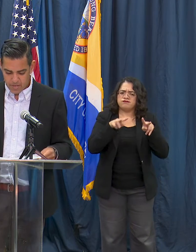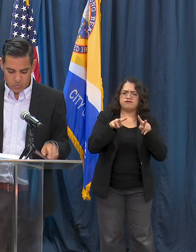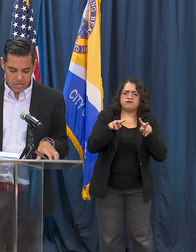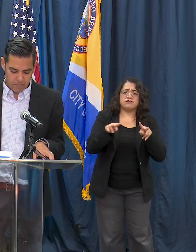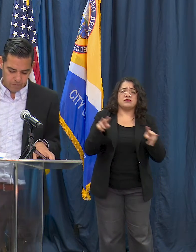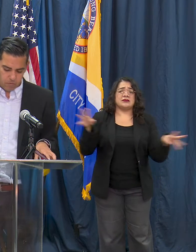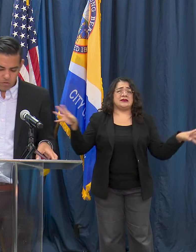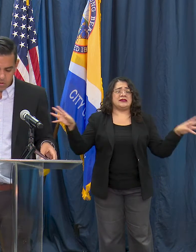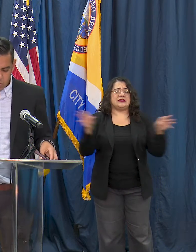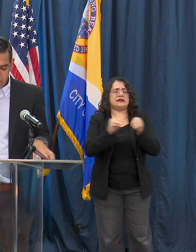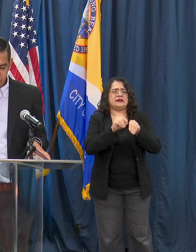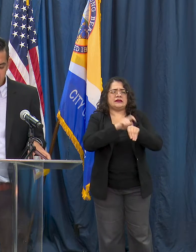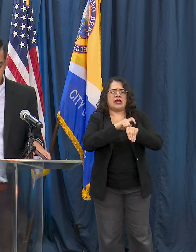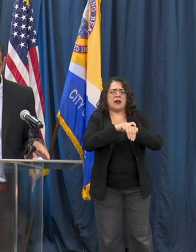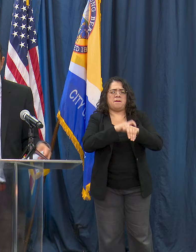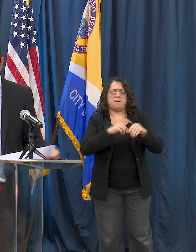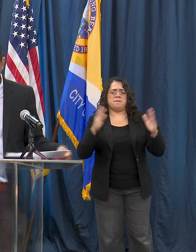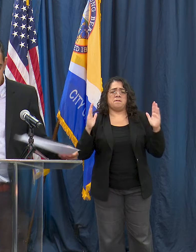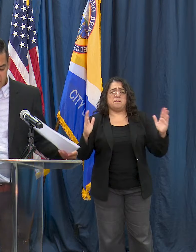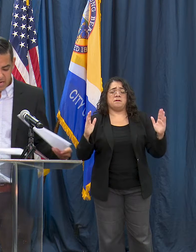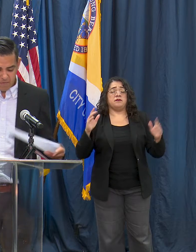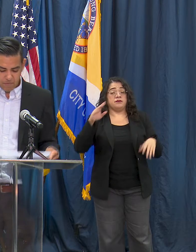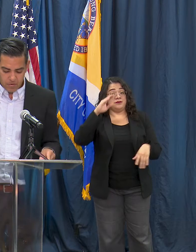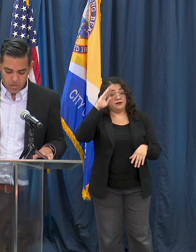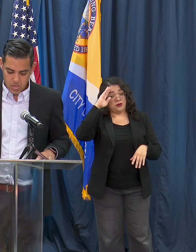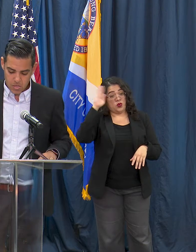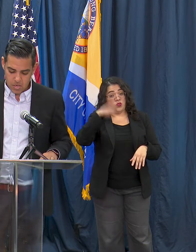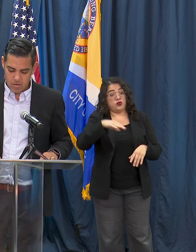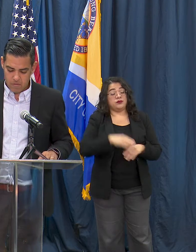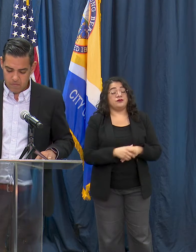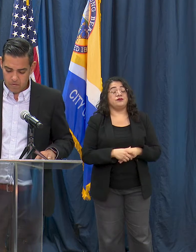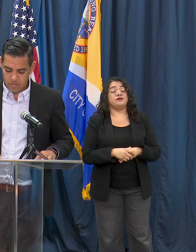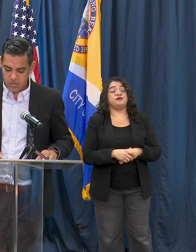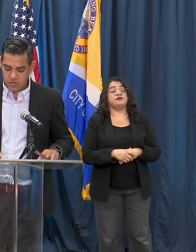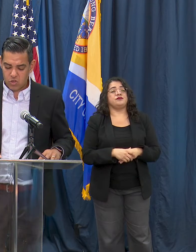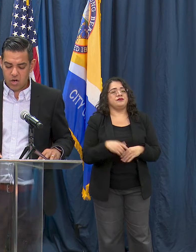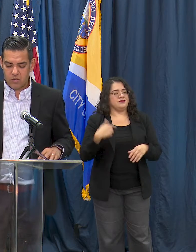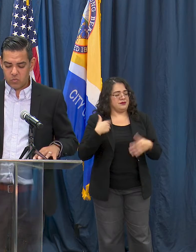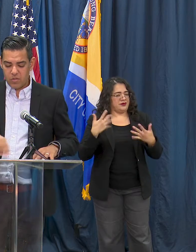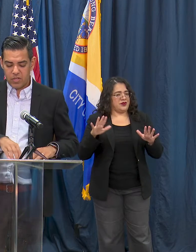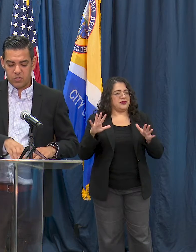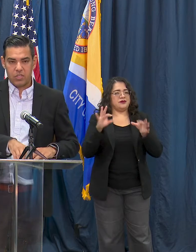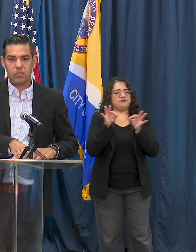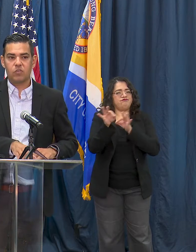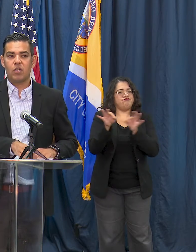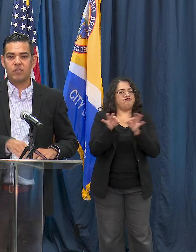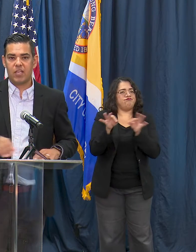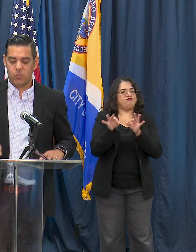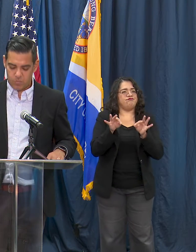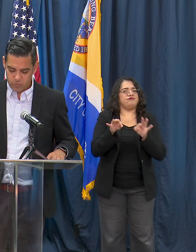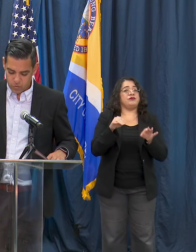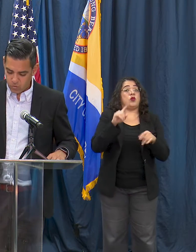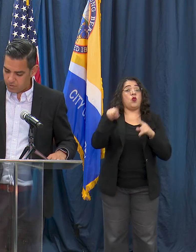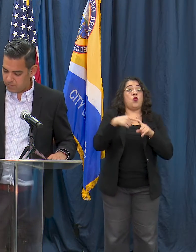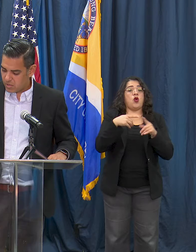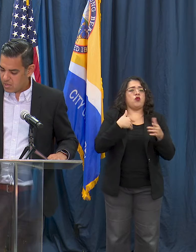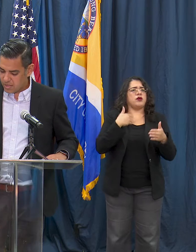and we have said from day one that if this chart is one that should concern us as we move forward.